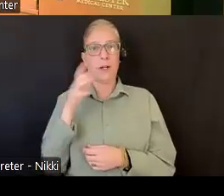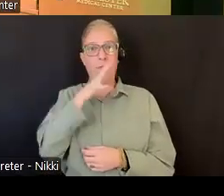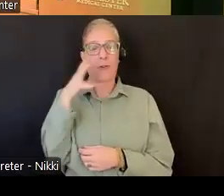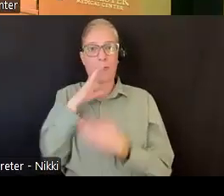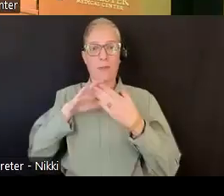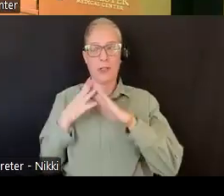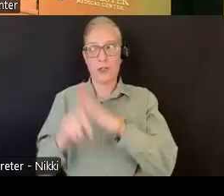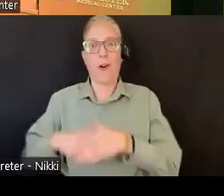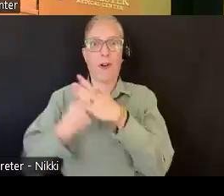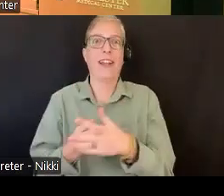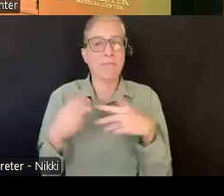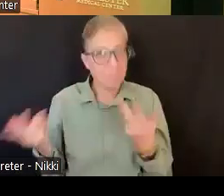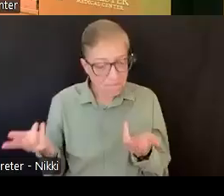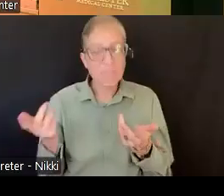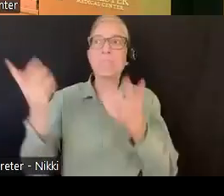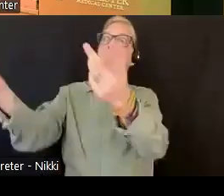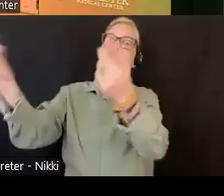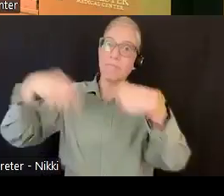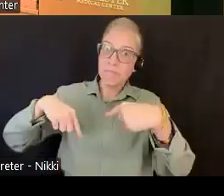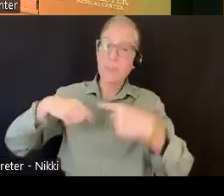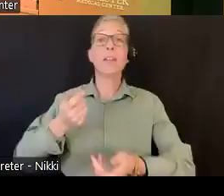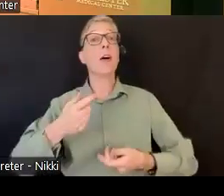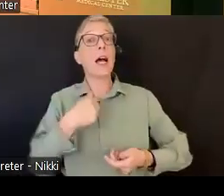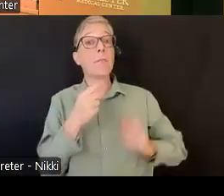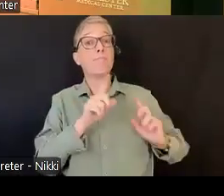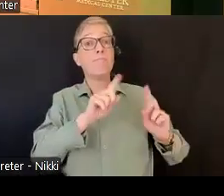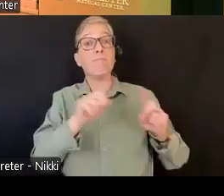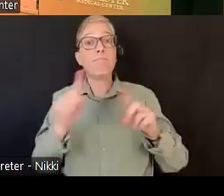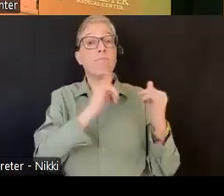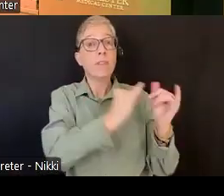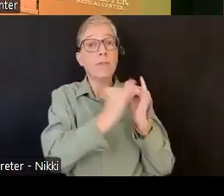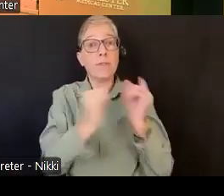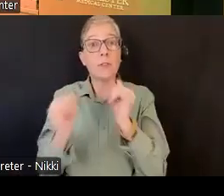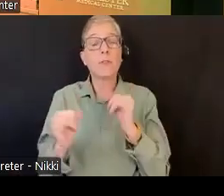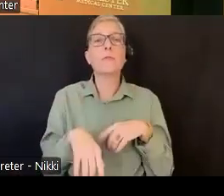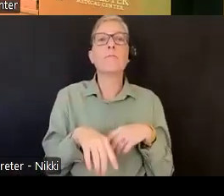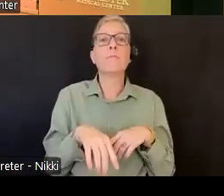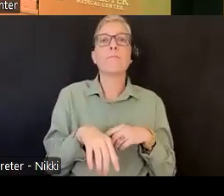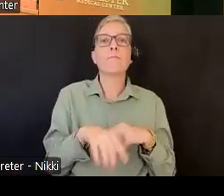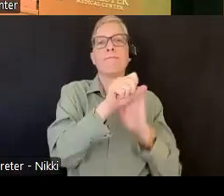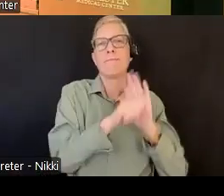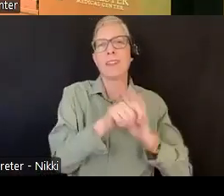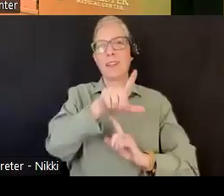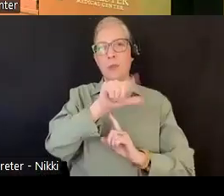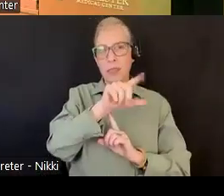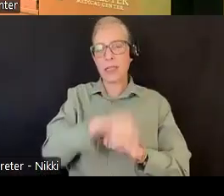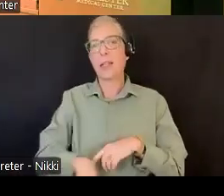So I ended up setting up some interviews um in Louisiana and Alabama and uh Georgia actually and